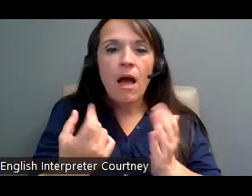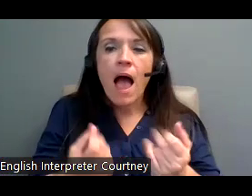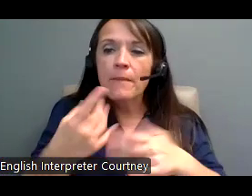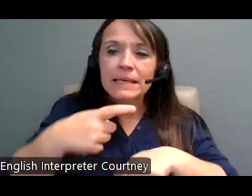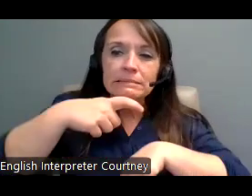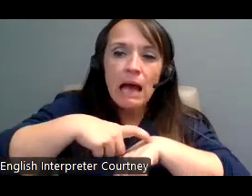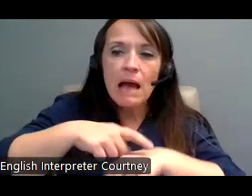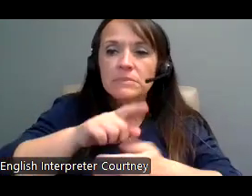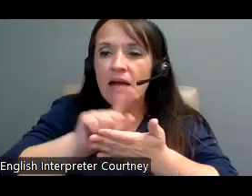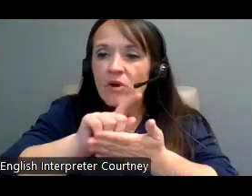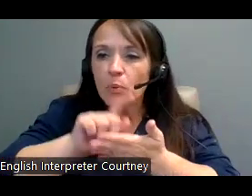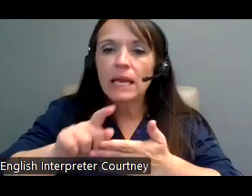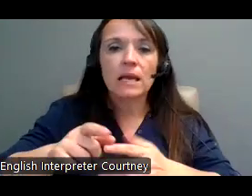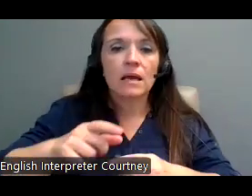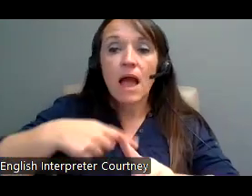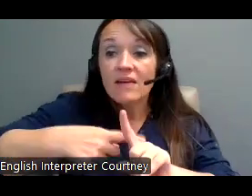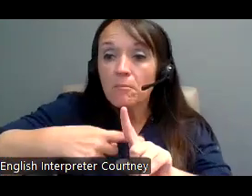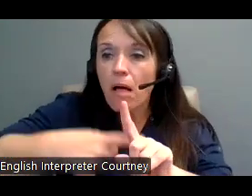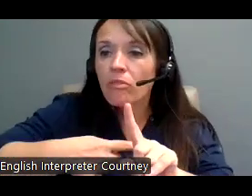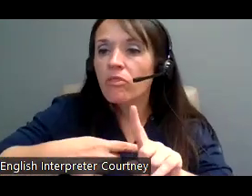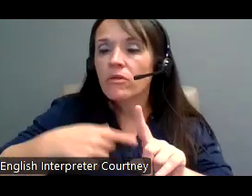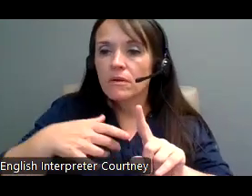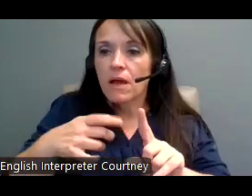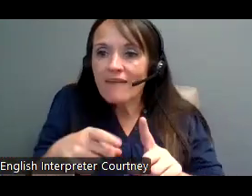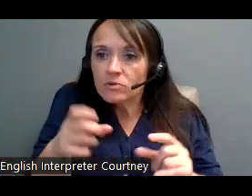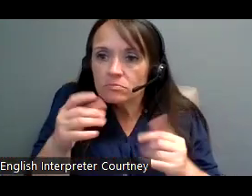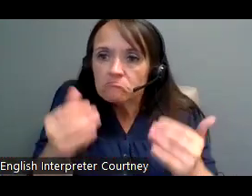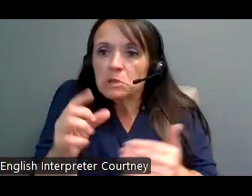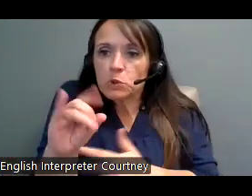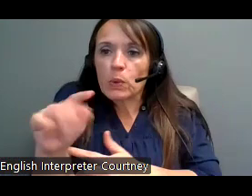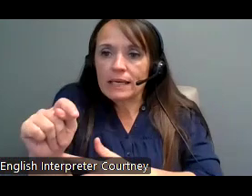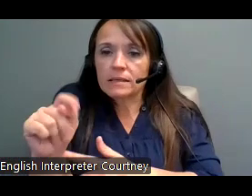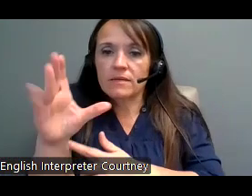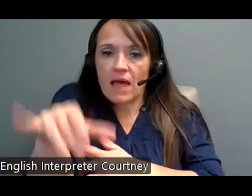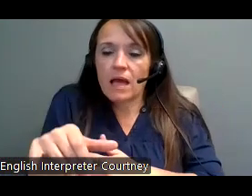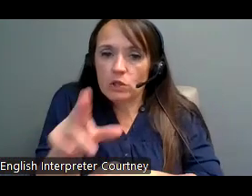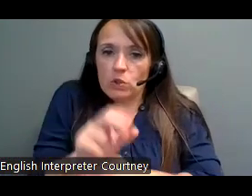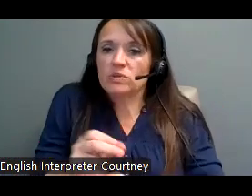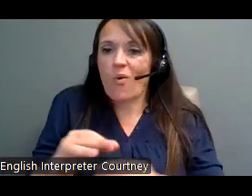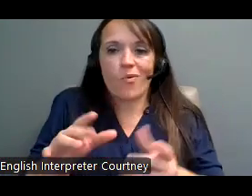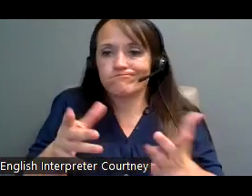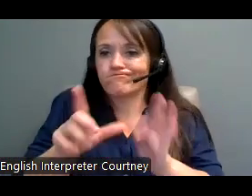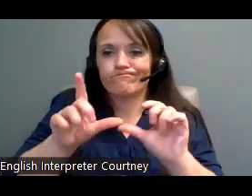every 30 days, you must receive services. Usually case management and another one,